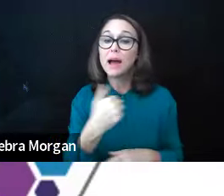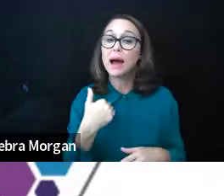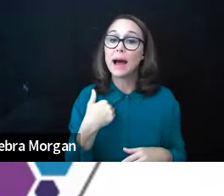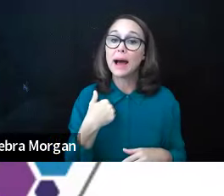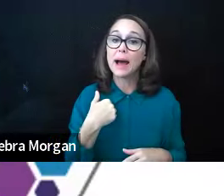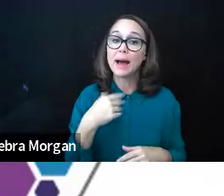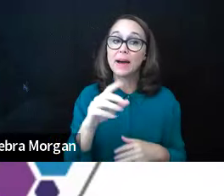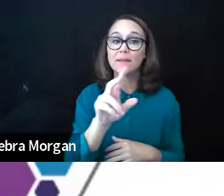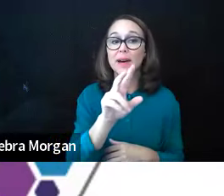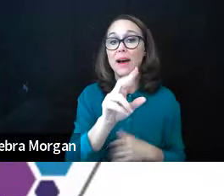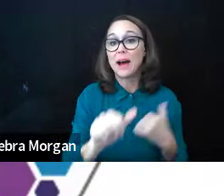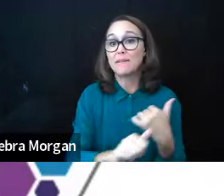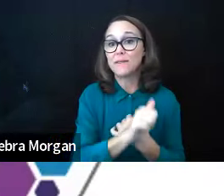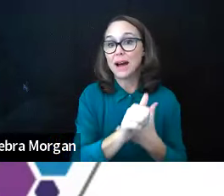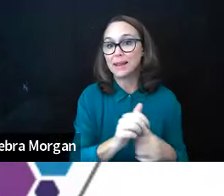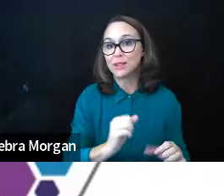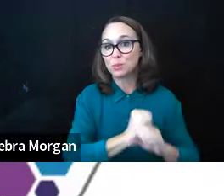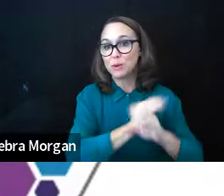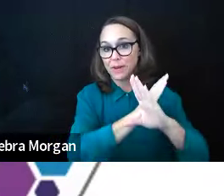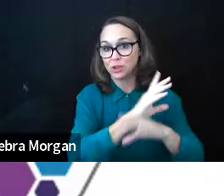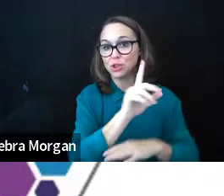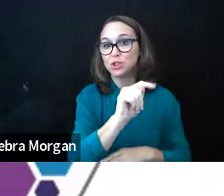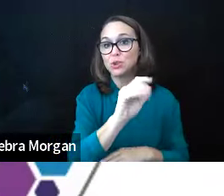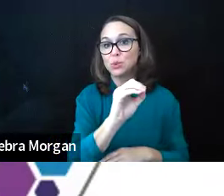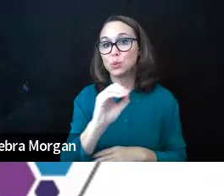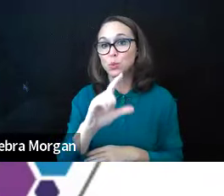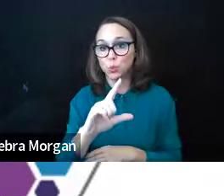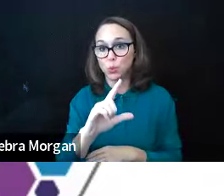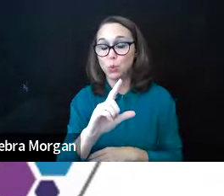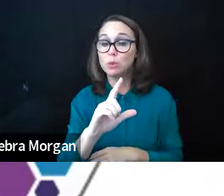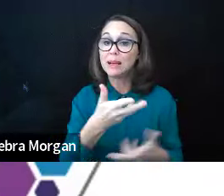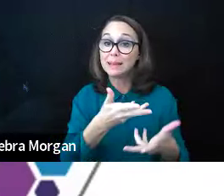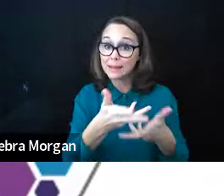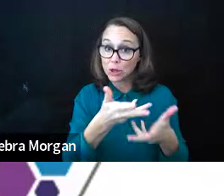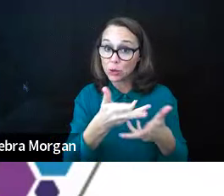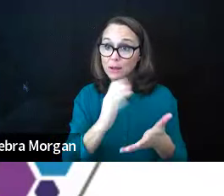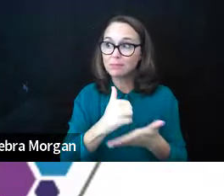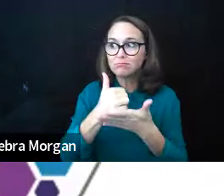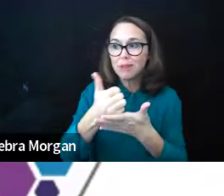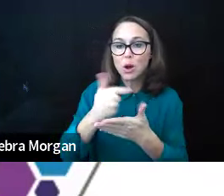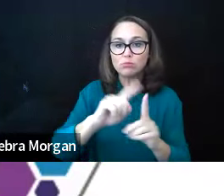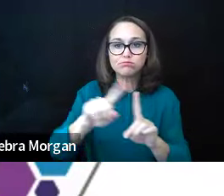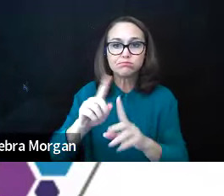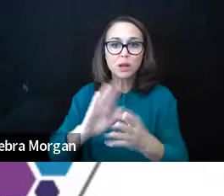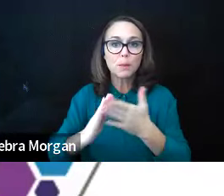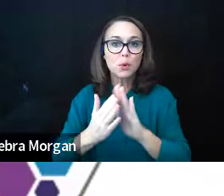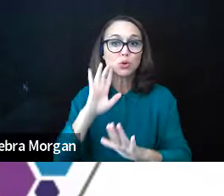tool. This is an interactive tool that will help communities who are interested in implementing